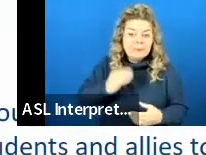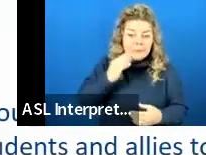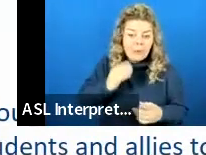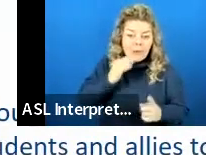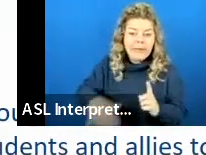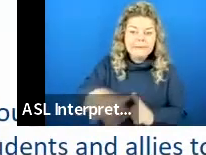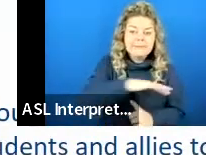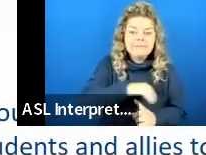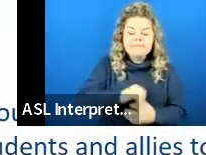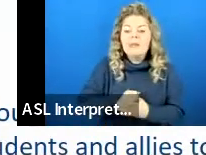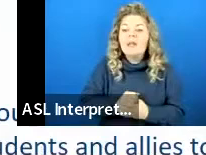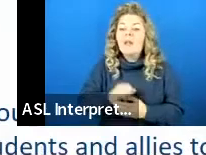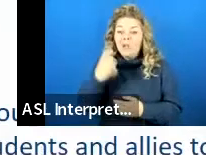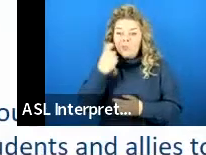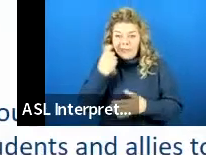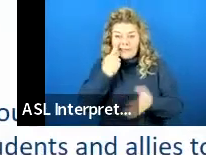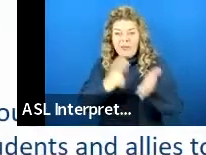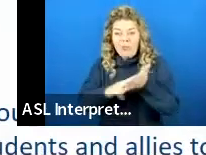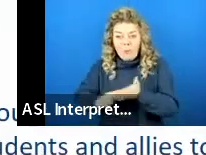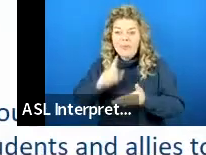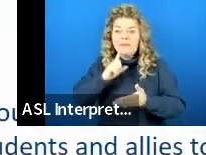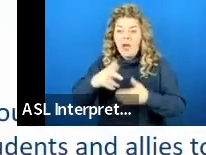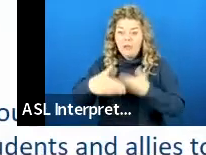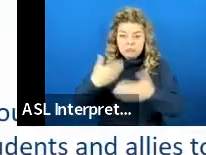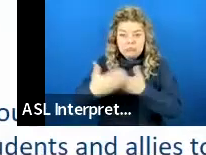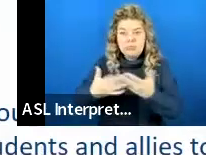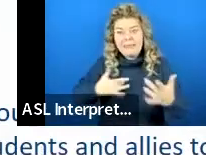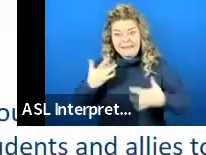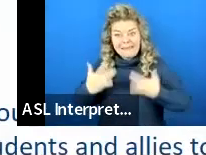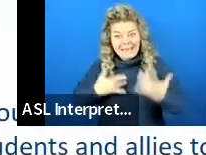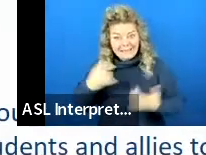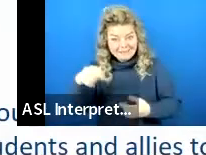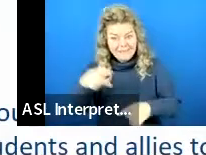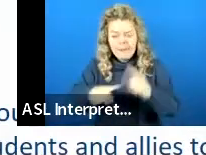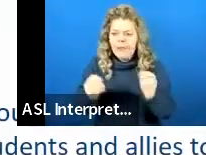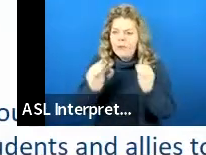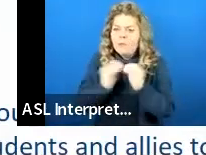While our recent enrollments are trending in in exciting ways, there's more to do as such,